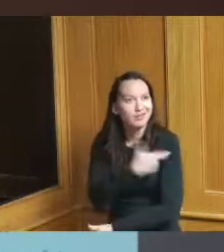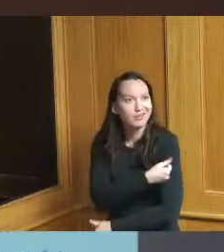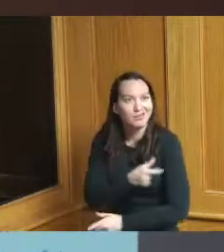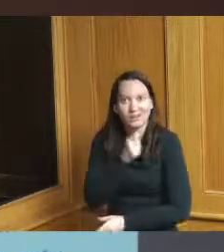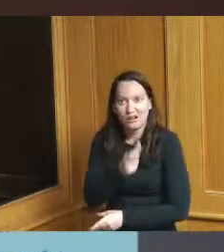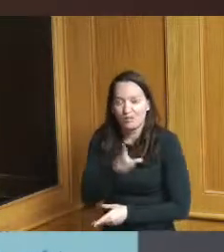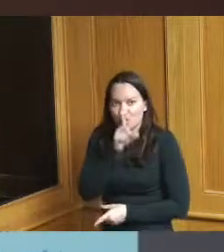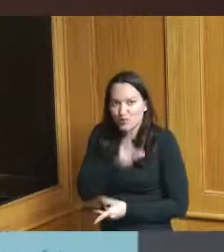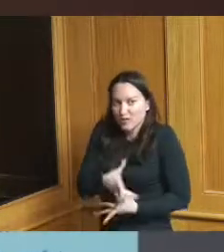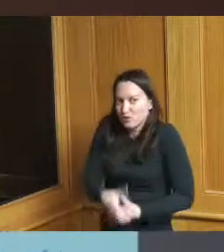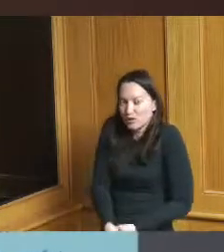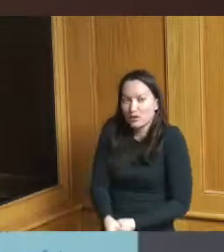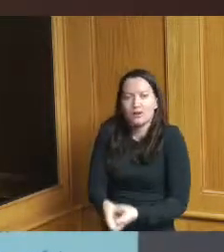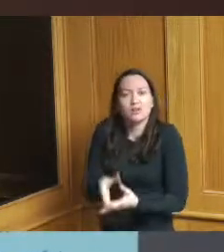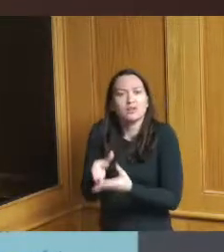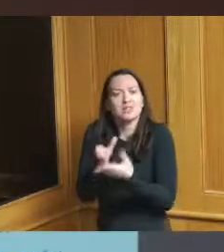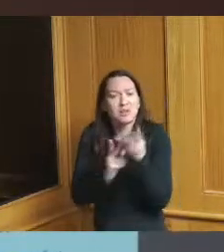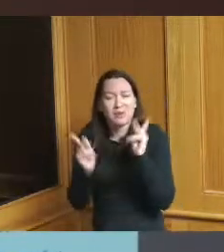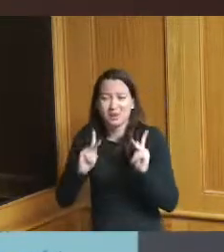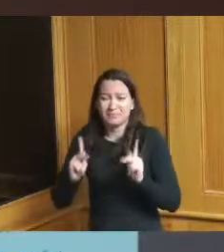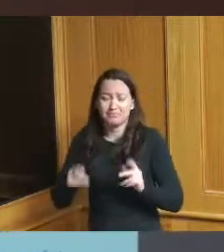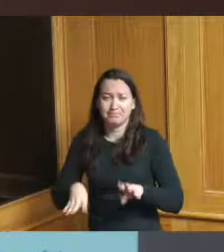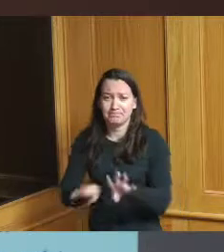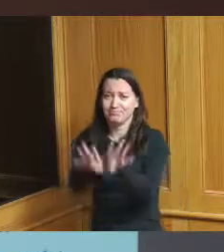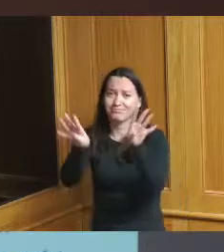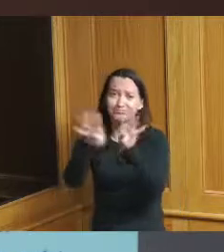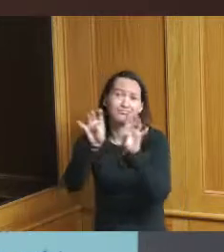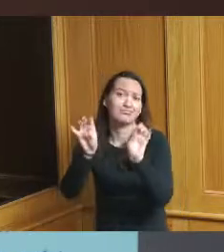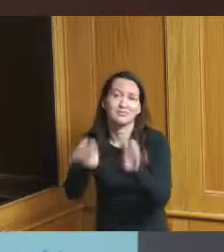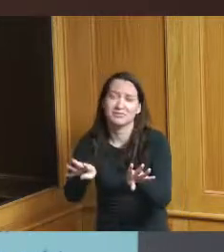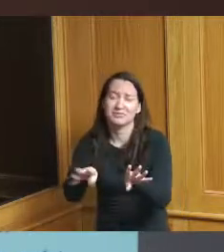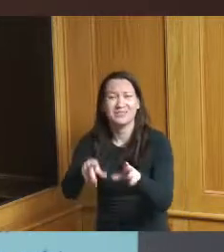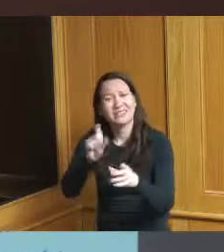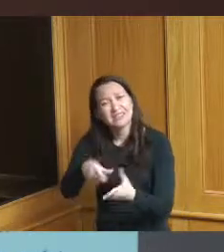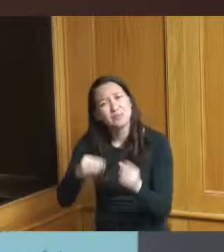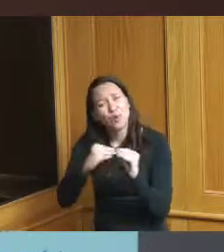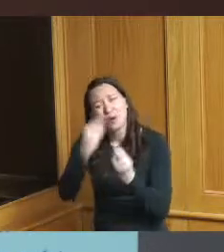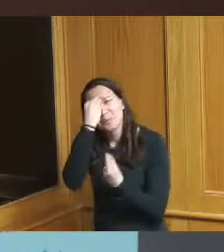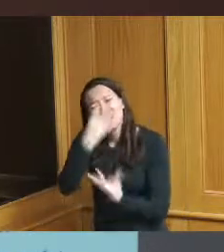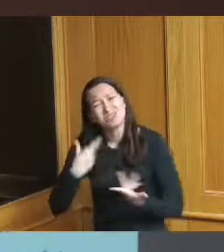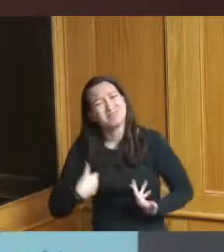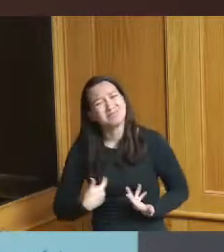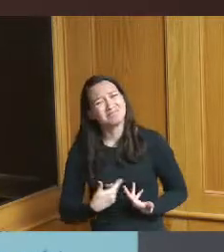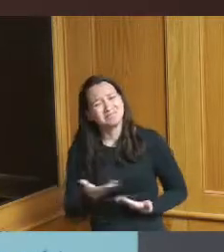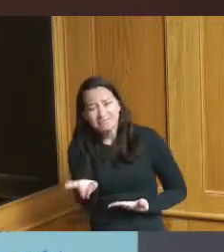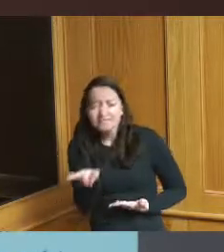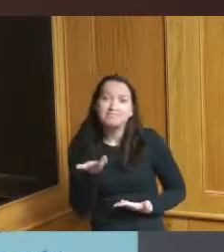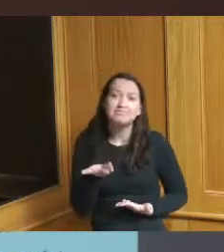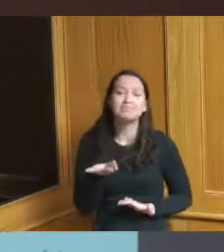and then some really adamant I just don't want it or I need more information and we also asked this